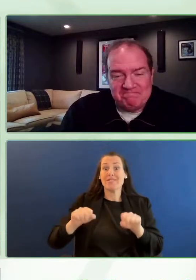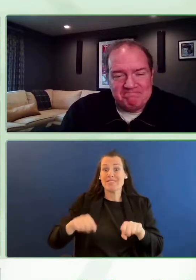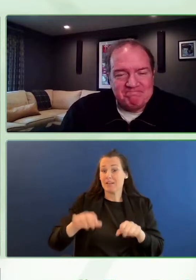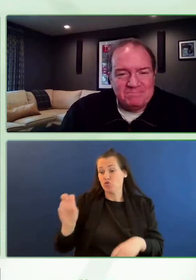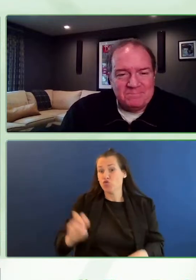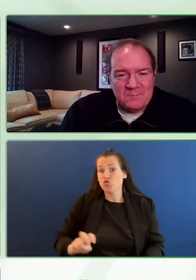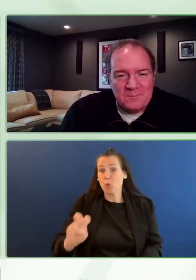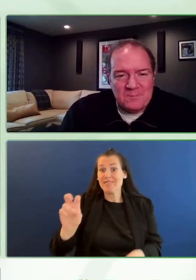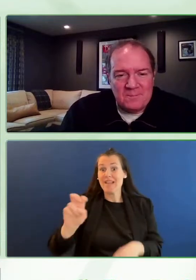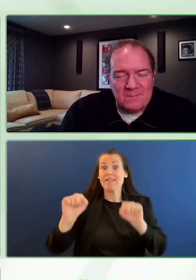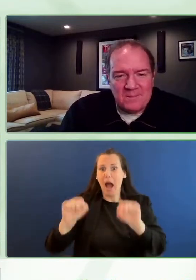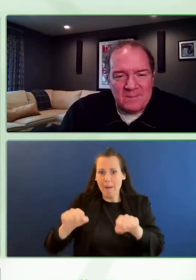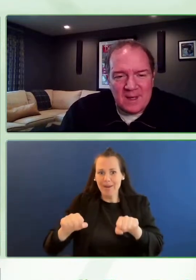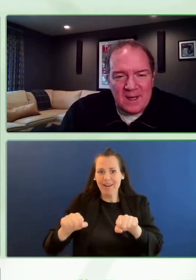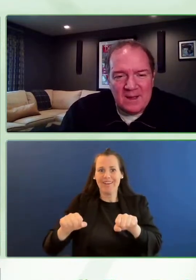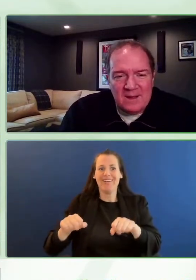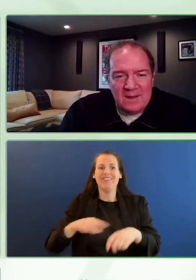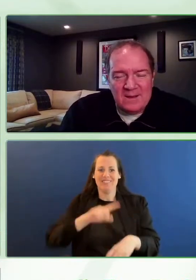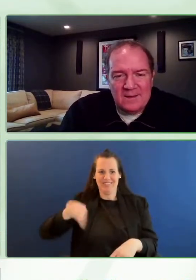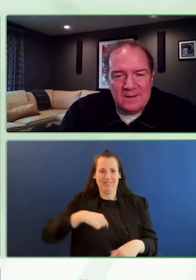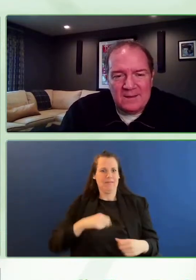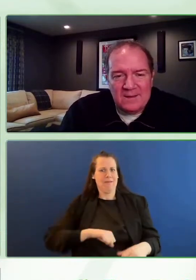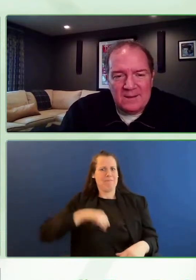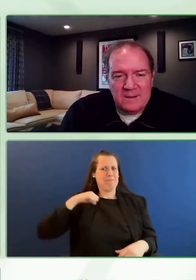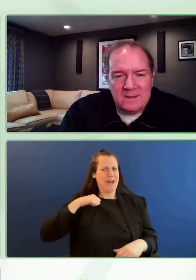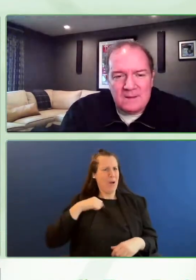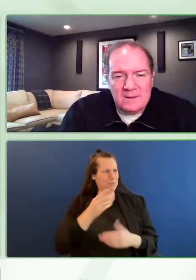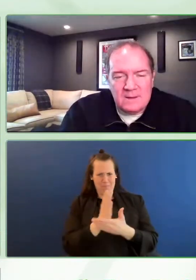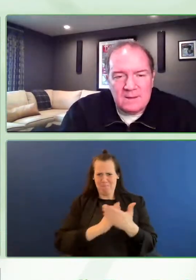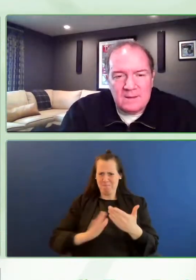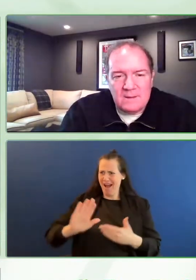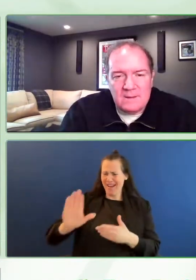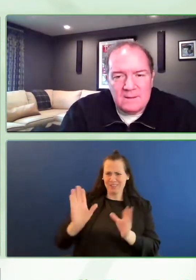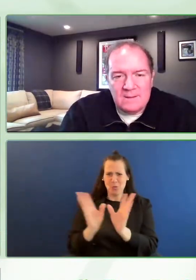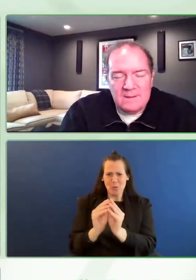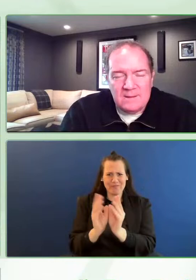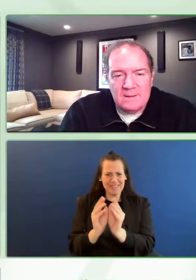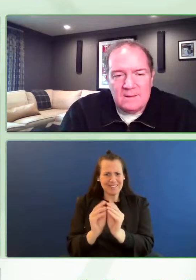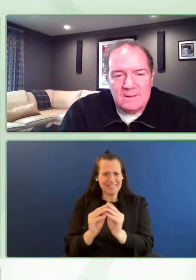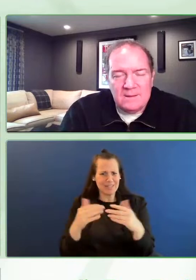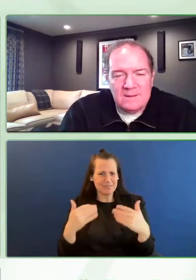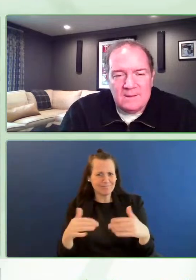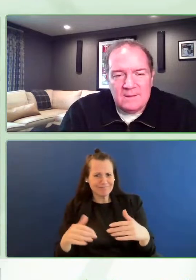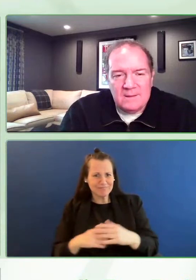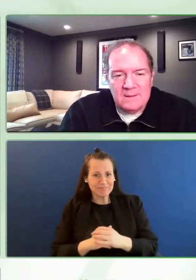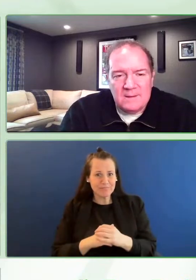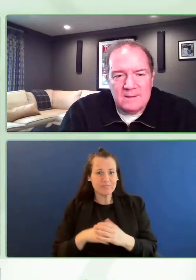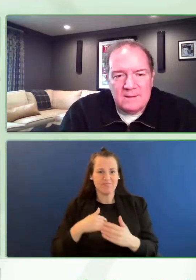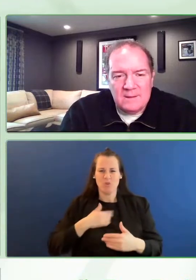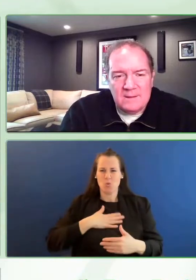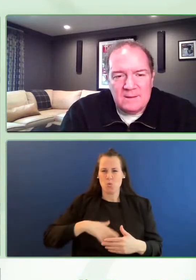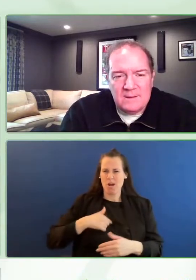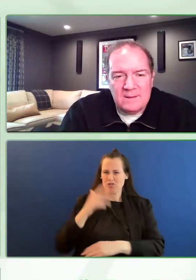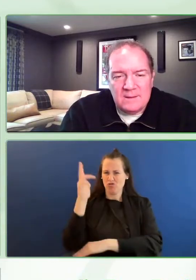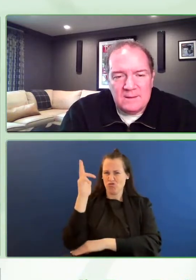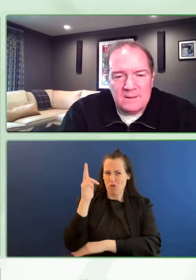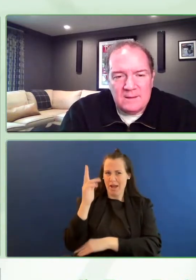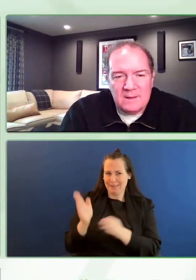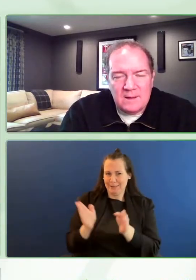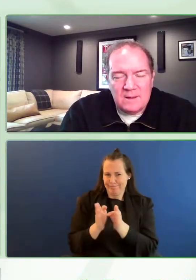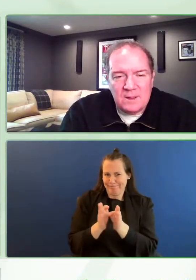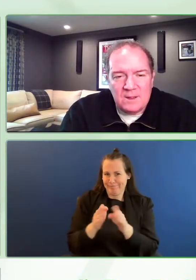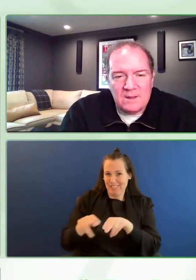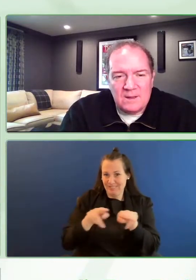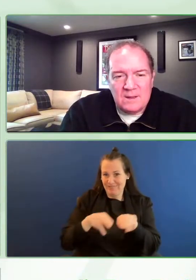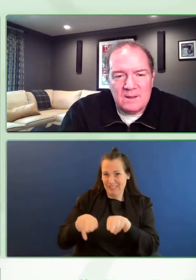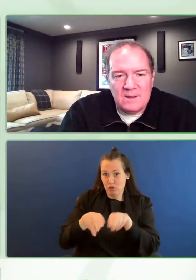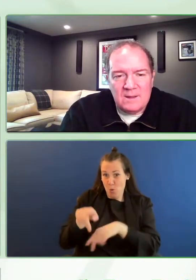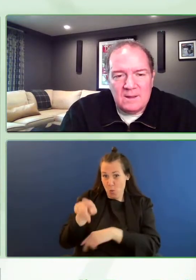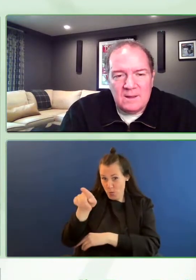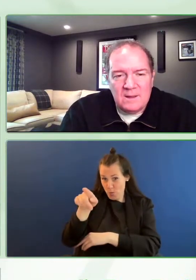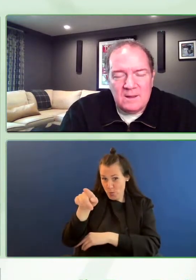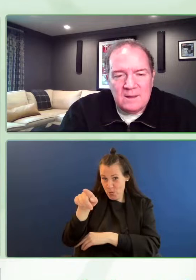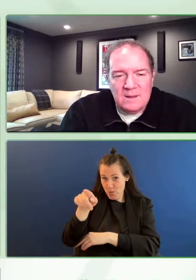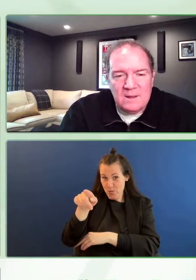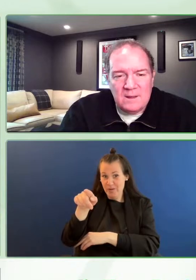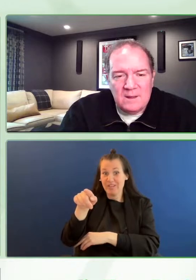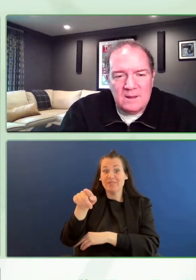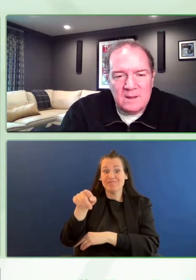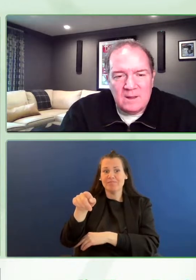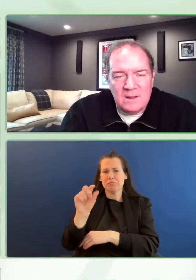Growing up I always had an adventurous spirit.